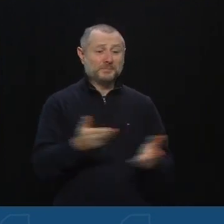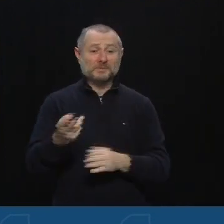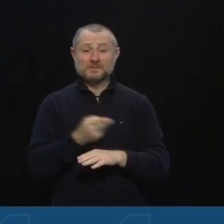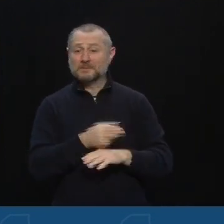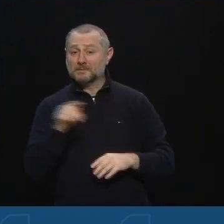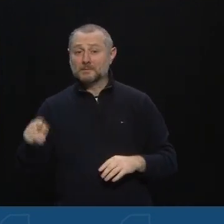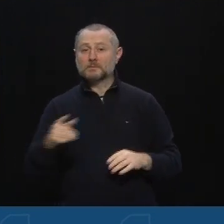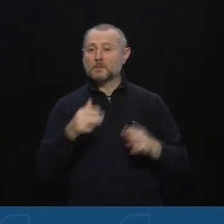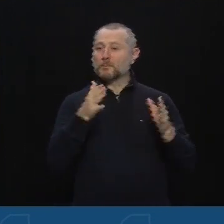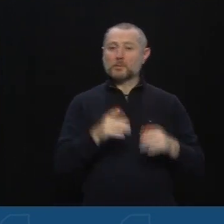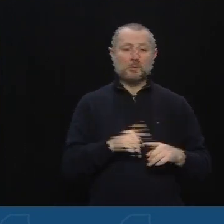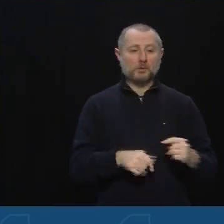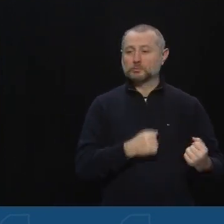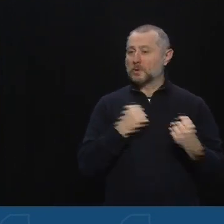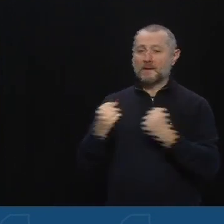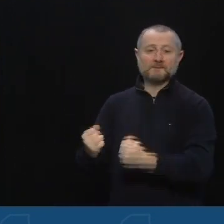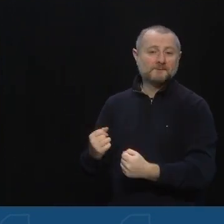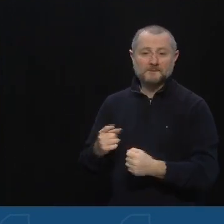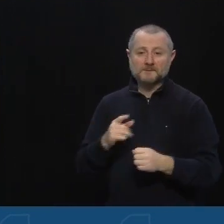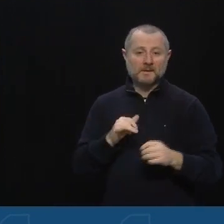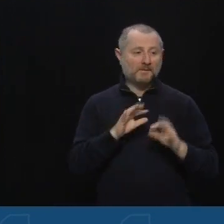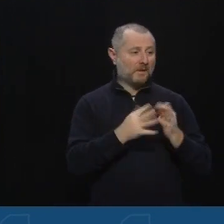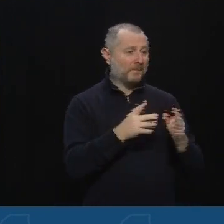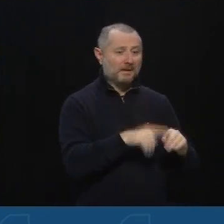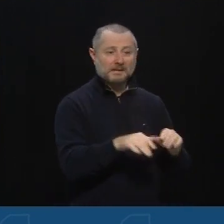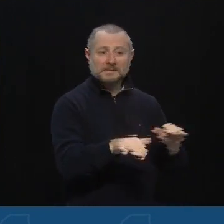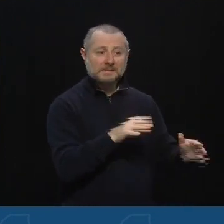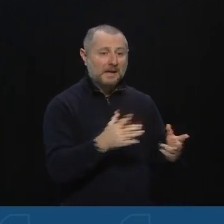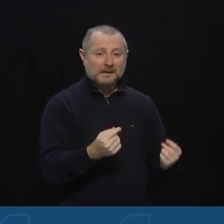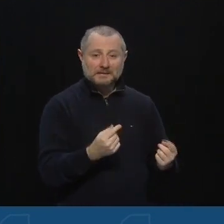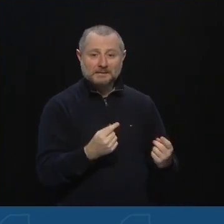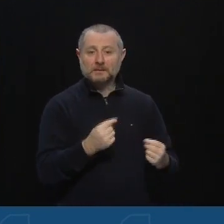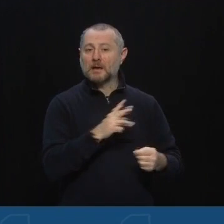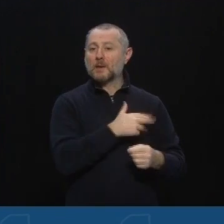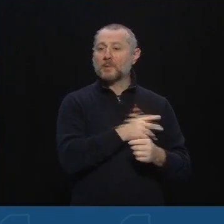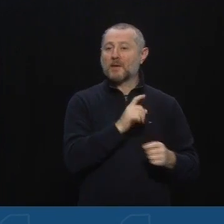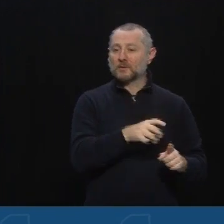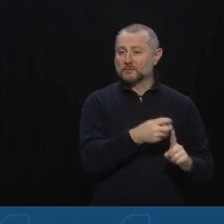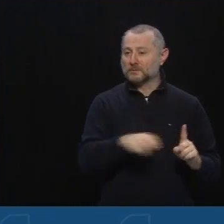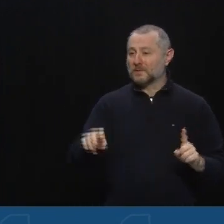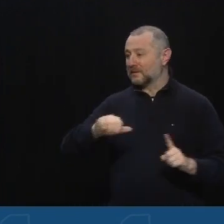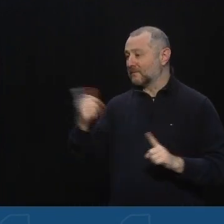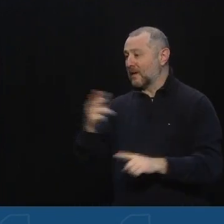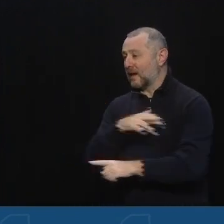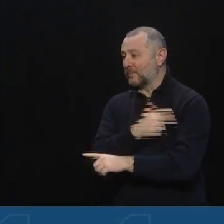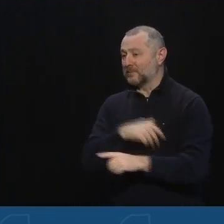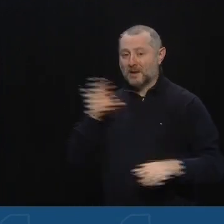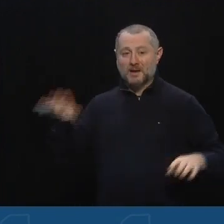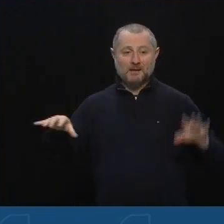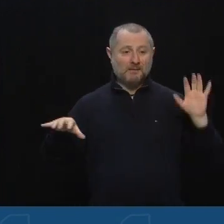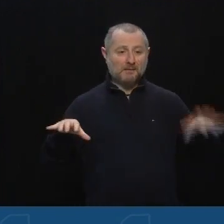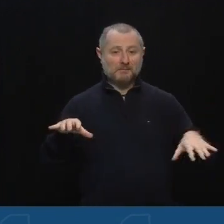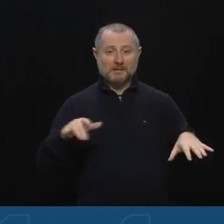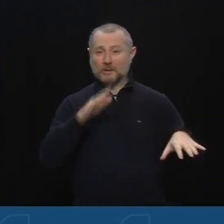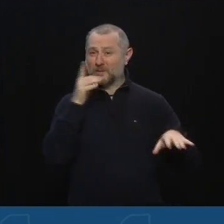NEW YORK. WHEN SOMEONE NEEDS TO BE T TRANSPORTED BECAUSE THEY HAVE LACK OF CAPACITY, LACK OF PERSONNEL, IT IS HARD TO GET